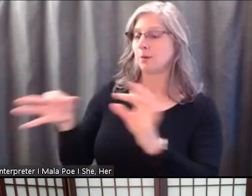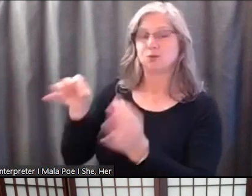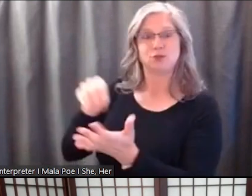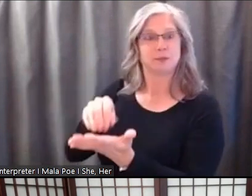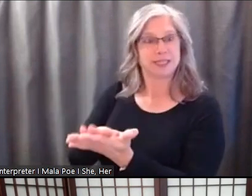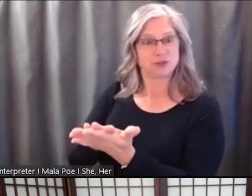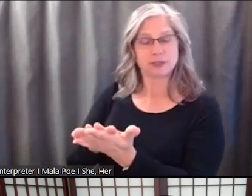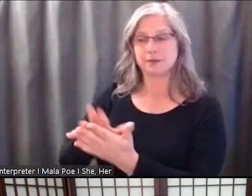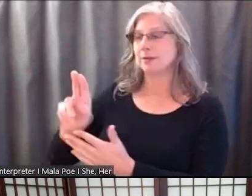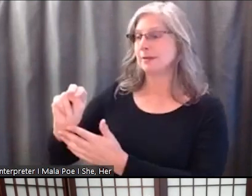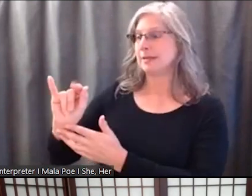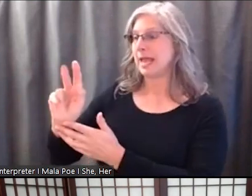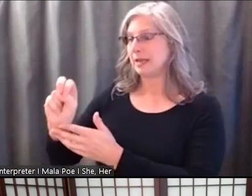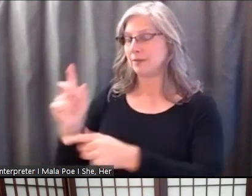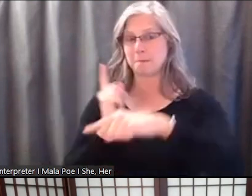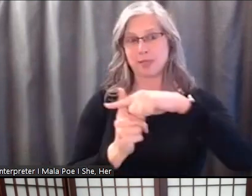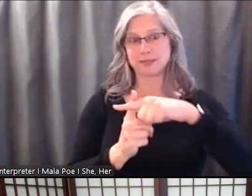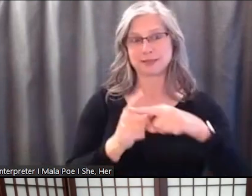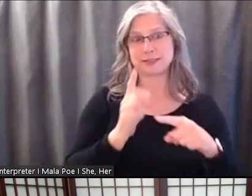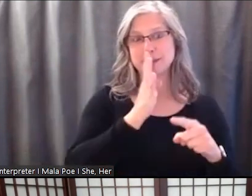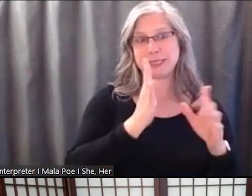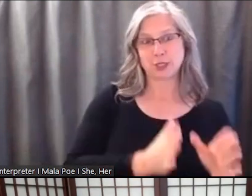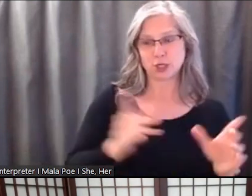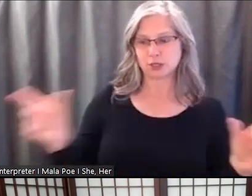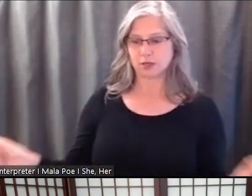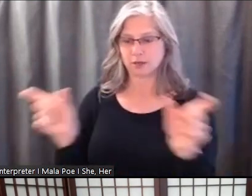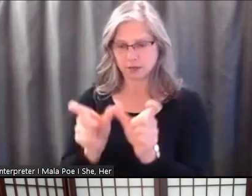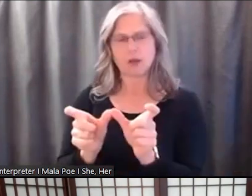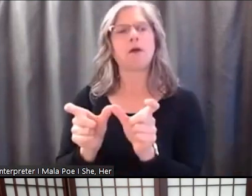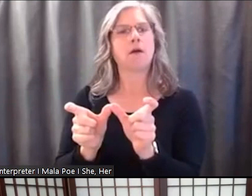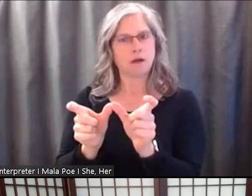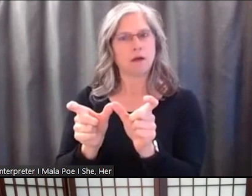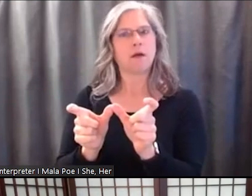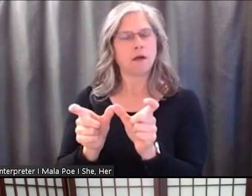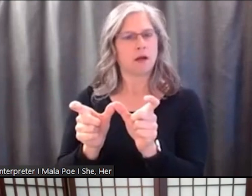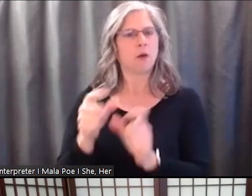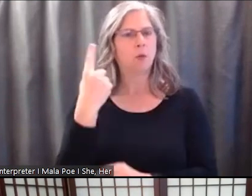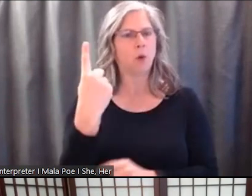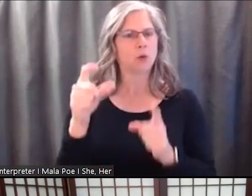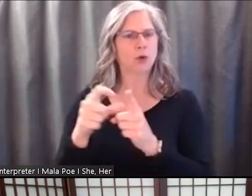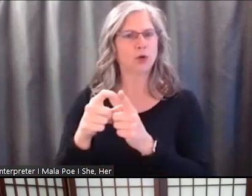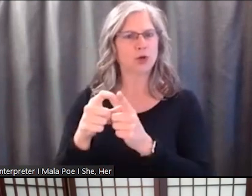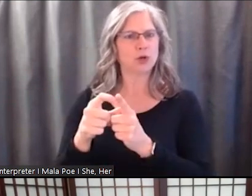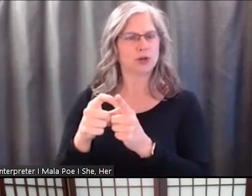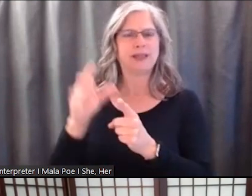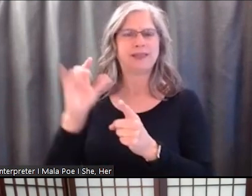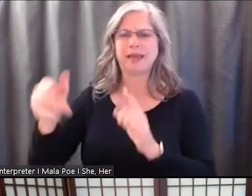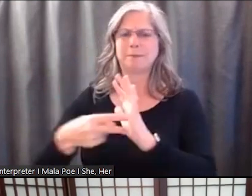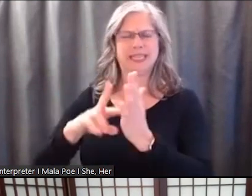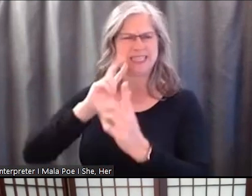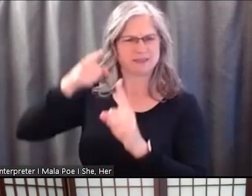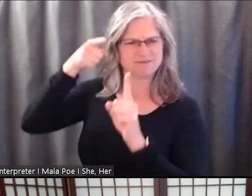native plus speaker often functions as a single word whose meaning is far more specific than its component parts.